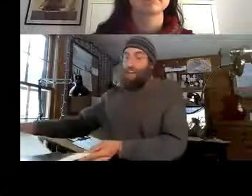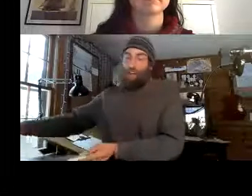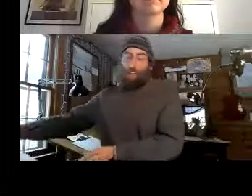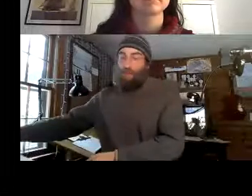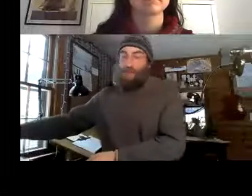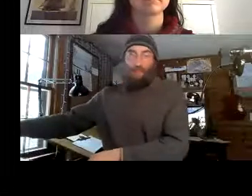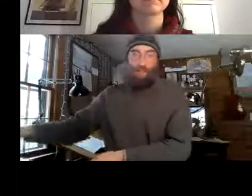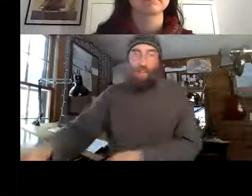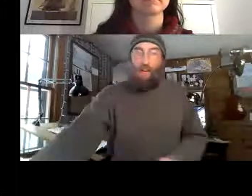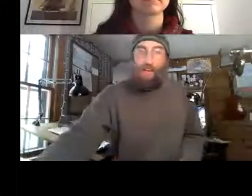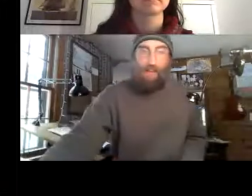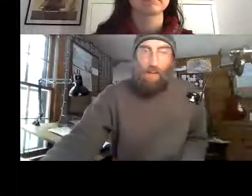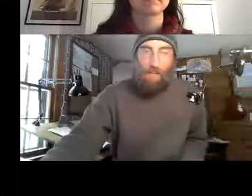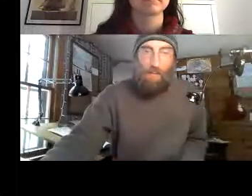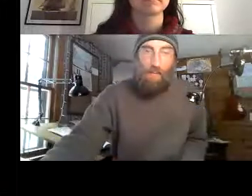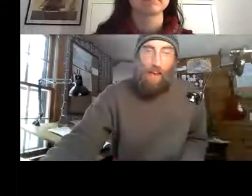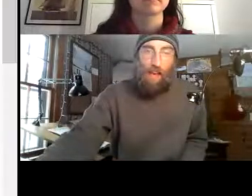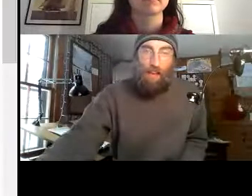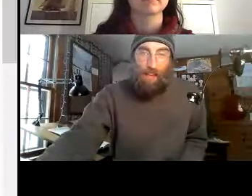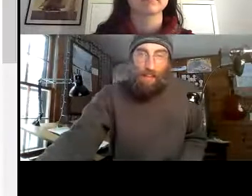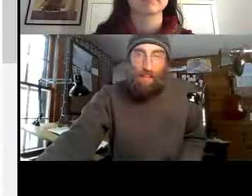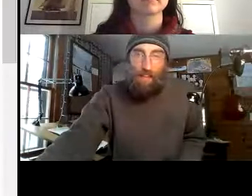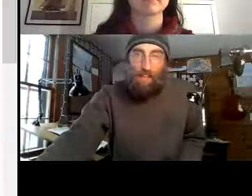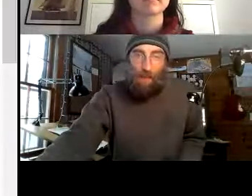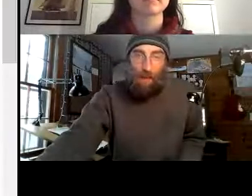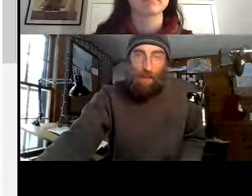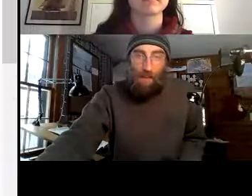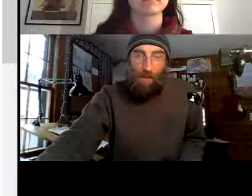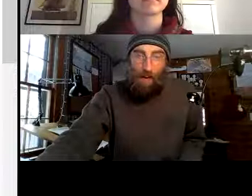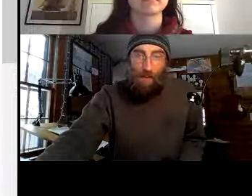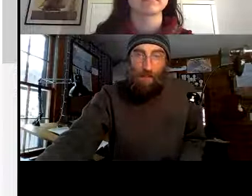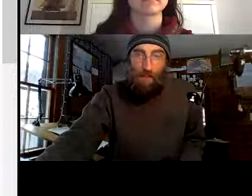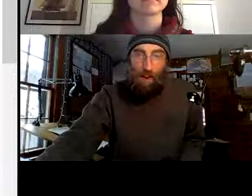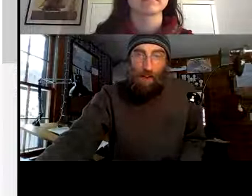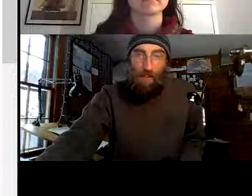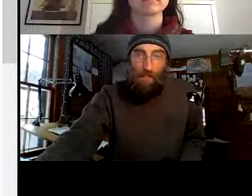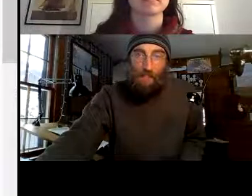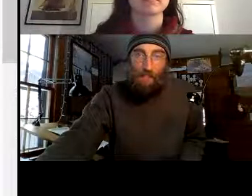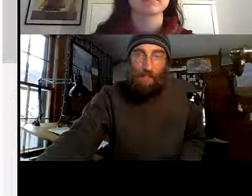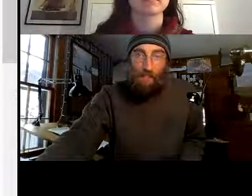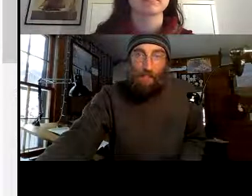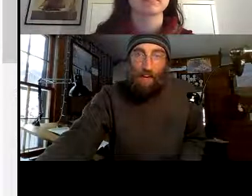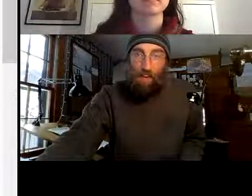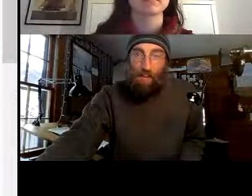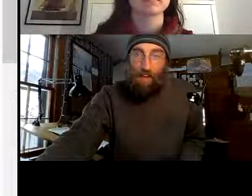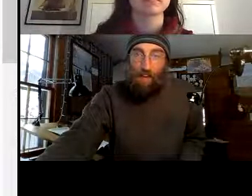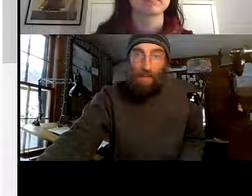And I thought, well, you know I can I can use that in this, maybe the fire's almost gone out in the teaching tent,